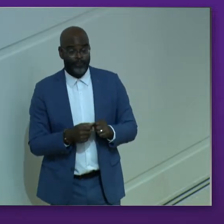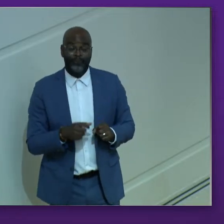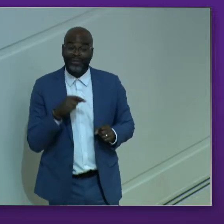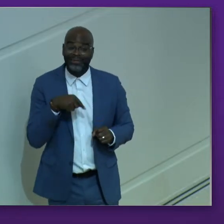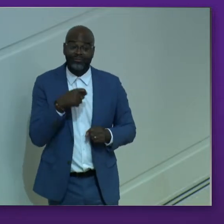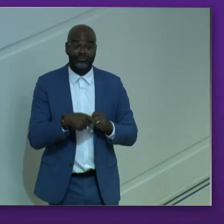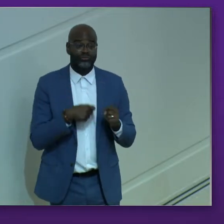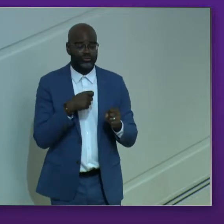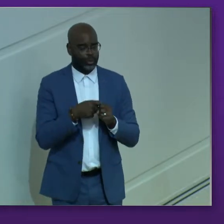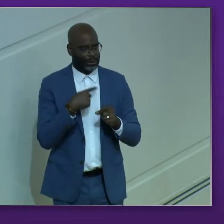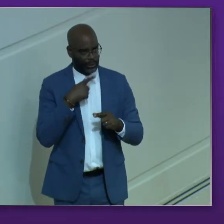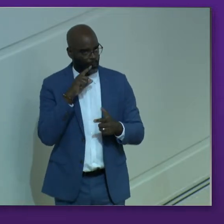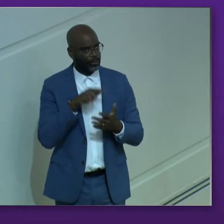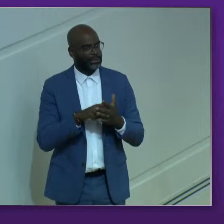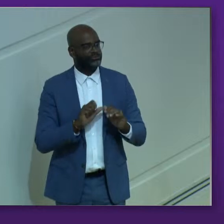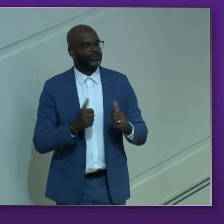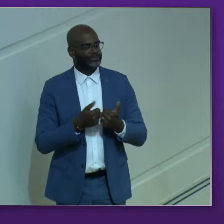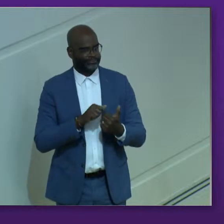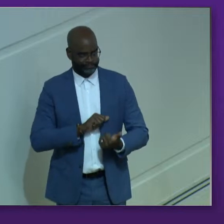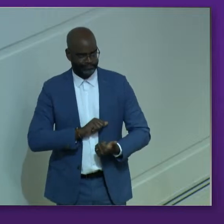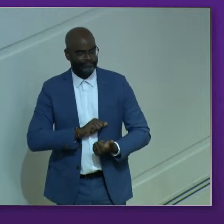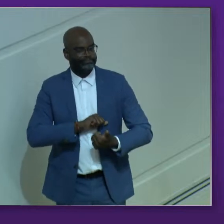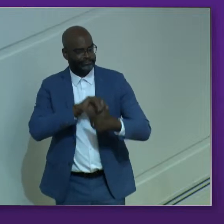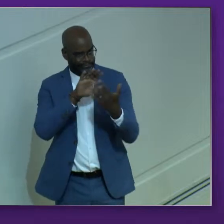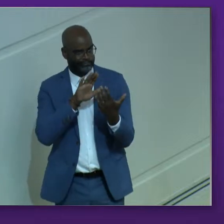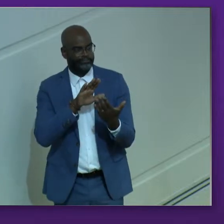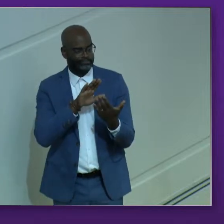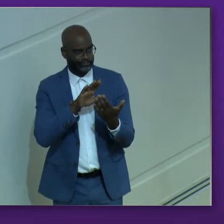MADE IT THROUGH ANOTHER YEAR.